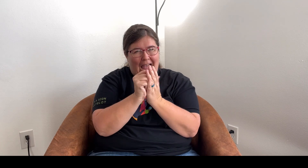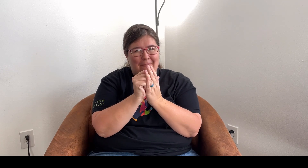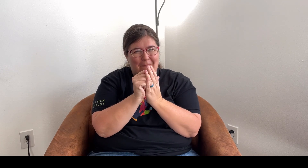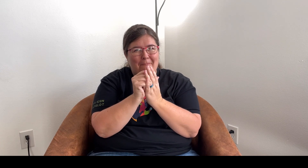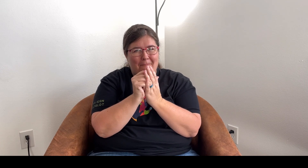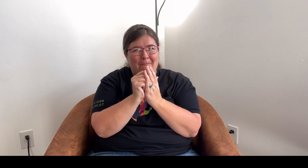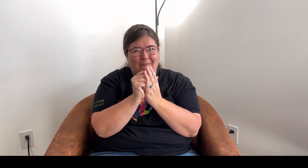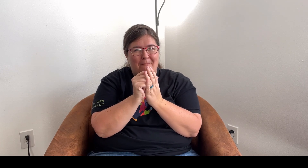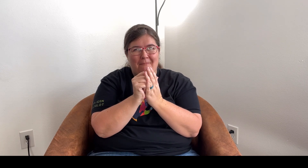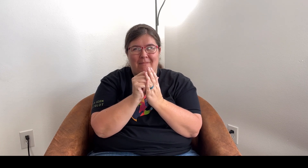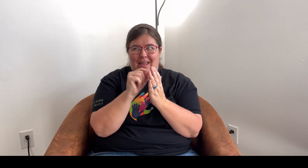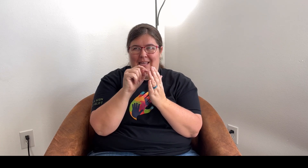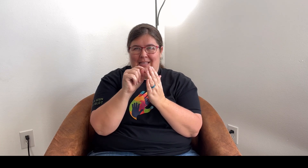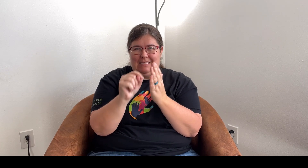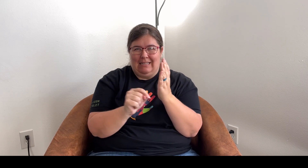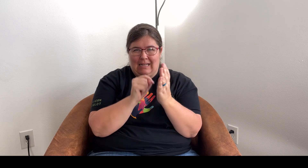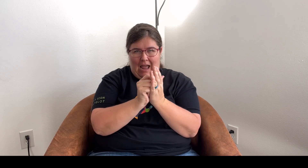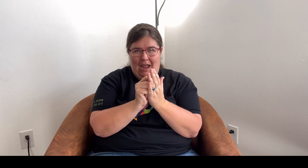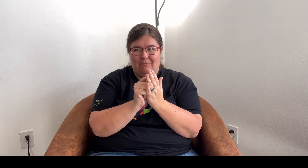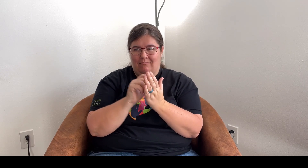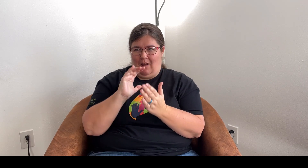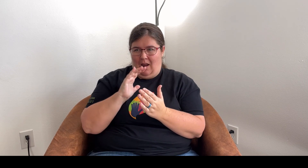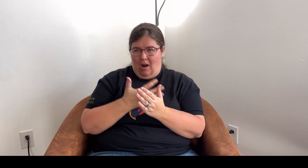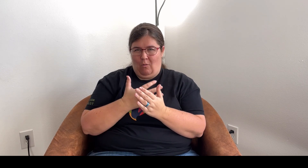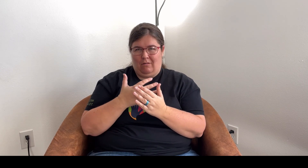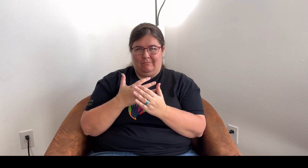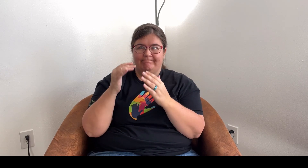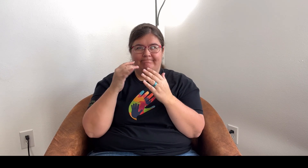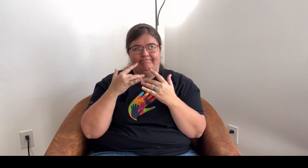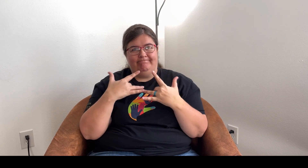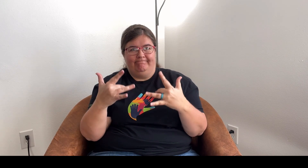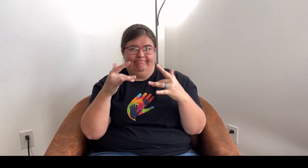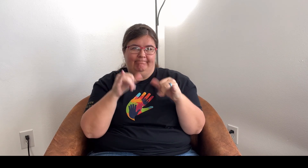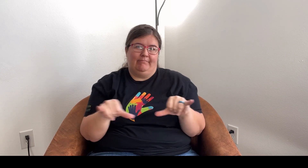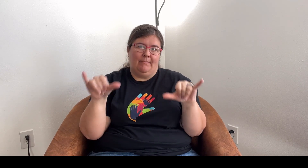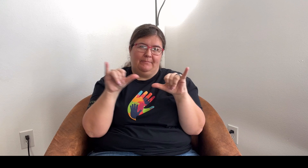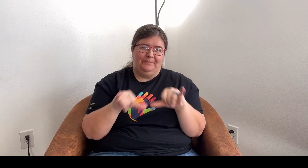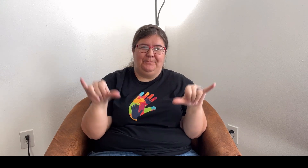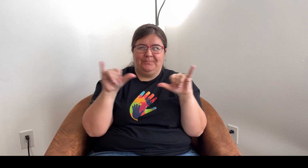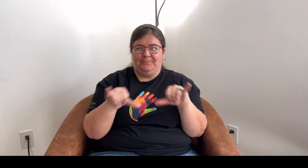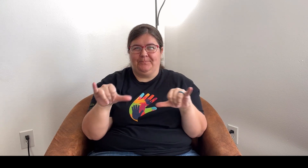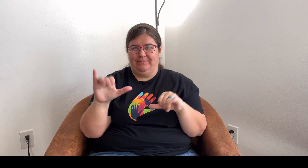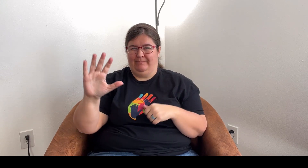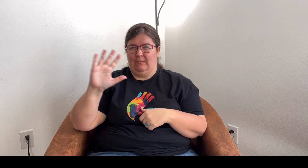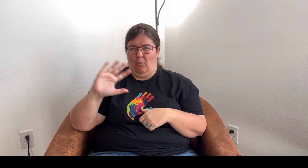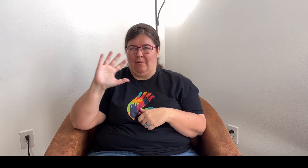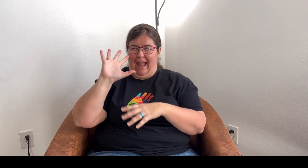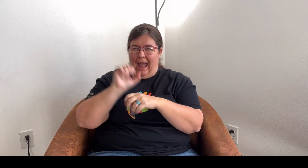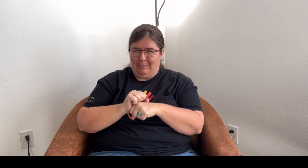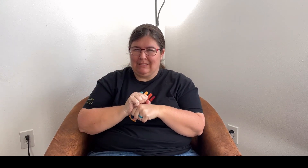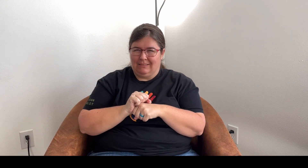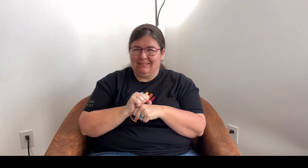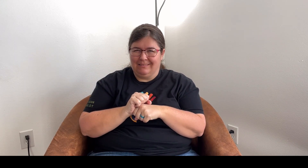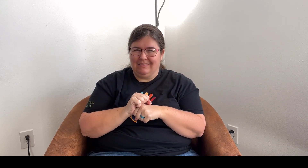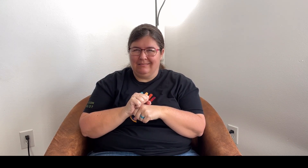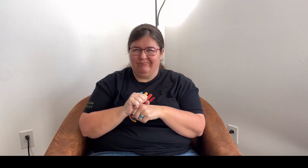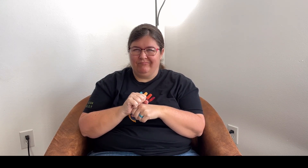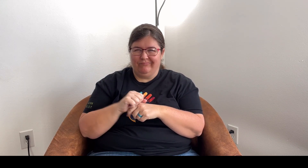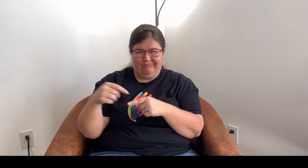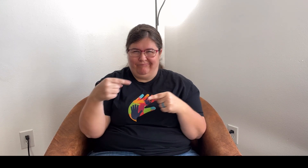So I think that now is a precious time. It's a time when our tendencies, our habits, our old